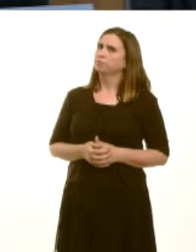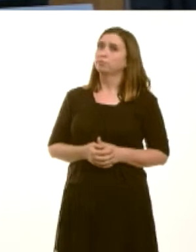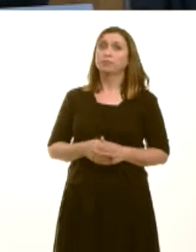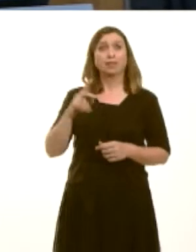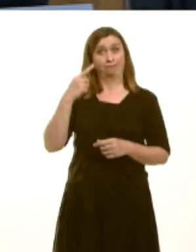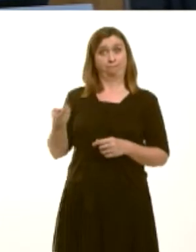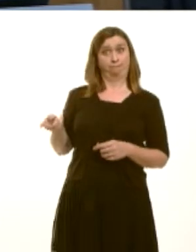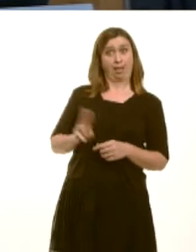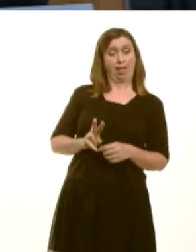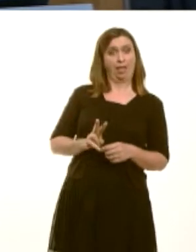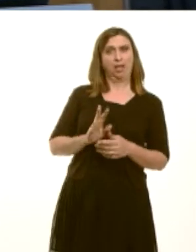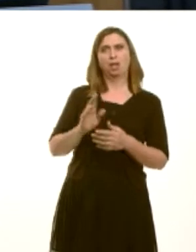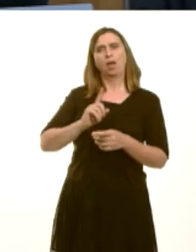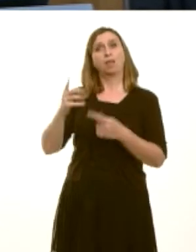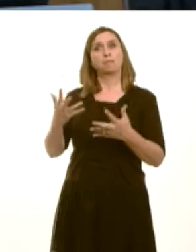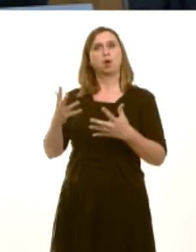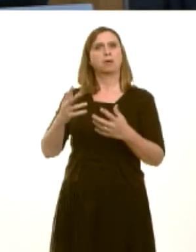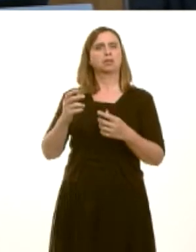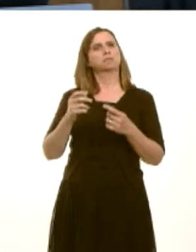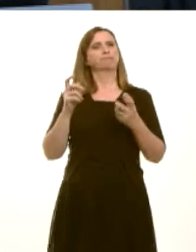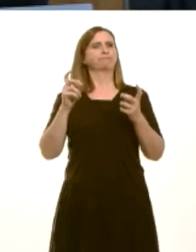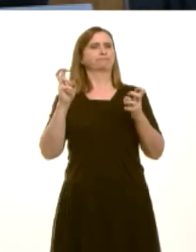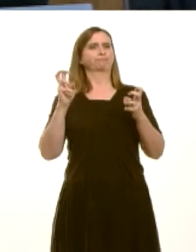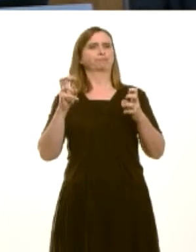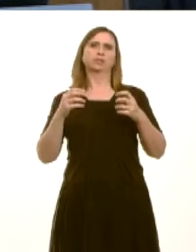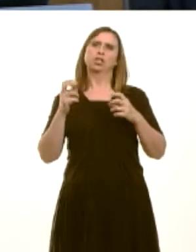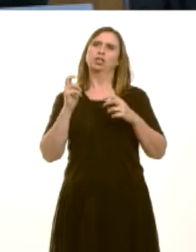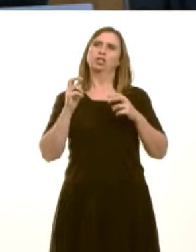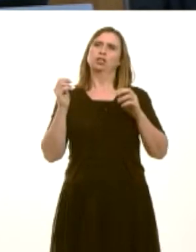a traffic commissioner based in Birmingham, who, in my experience, is completely ineffective